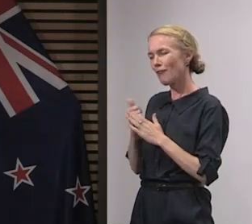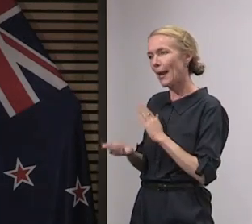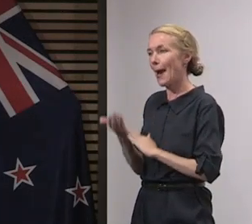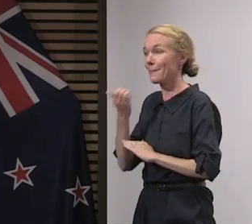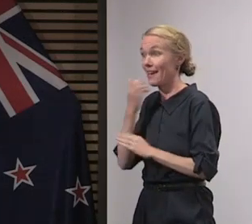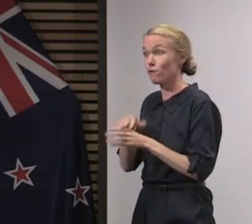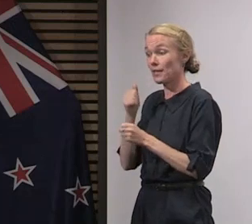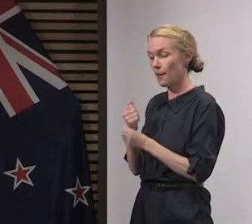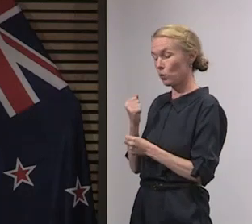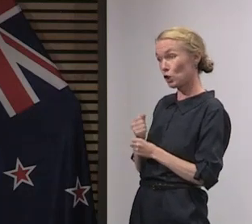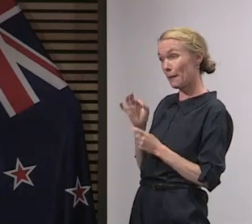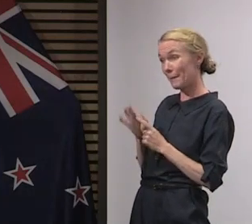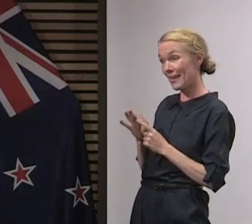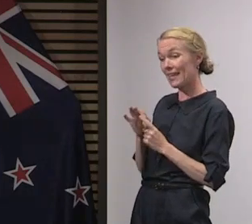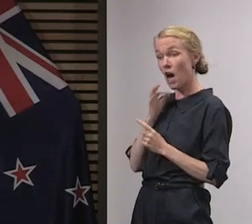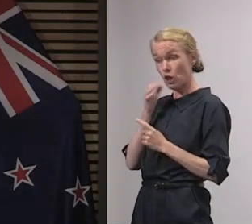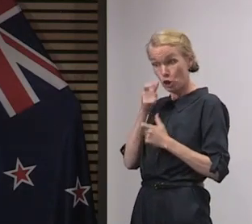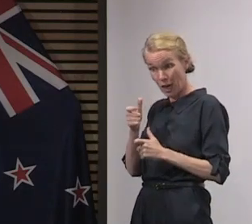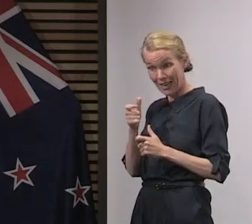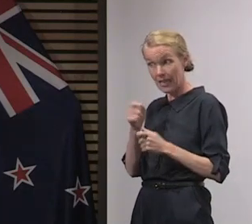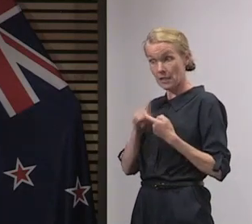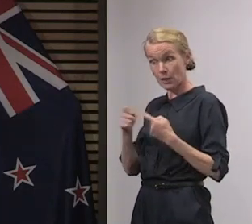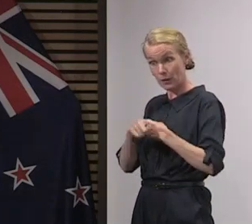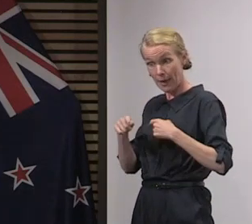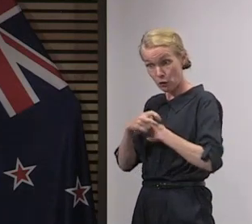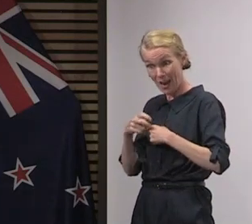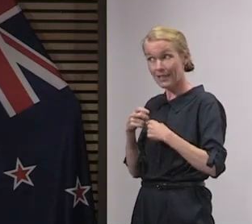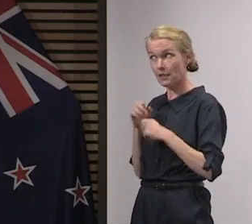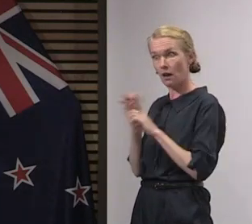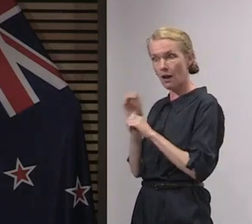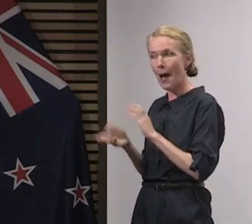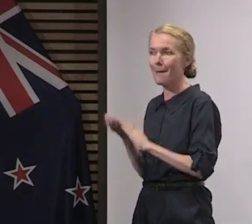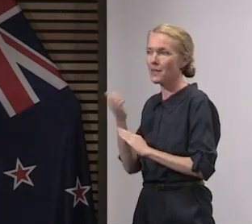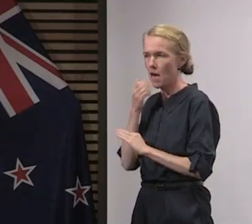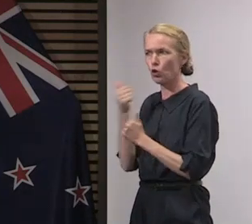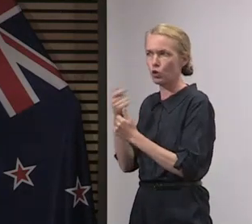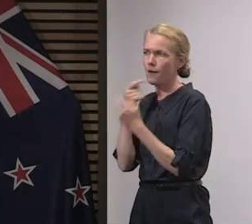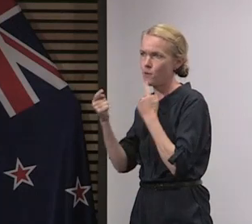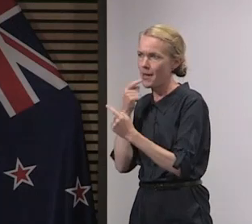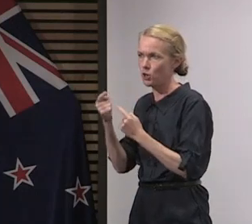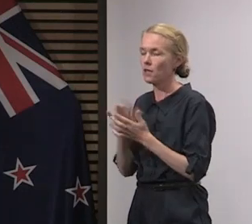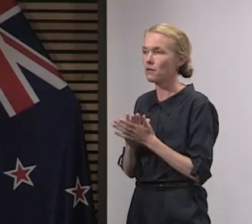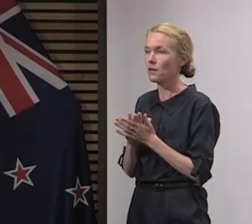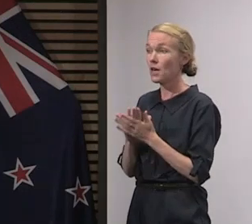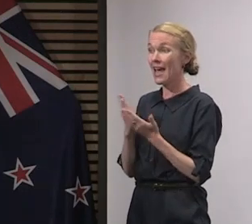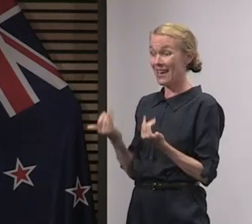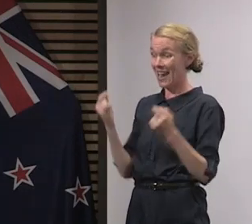details for New Zealanders because those details are updated with their general practice and that upload